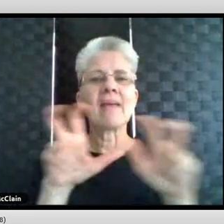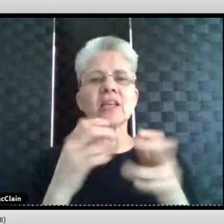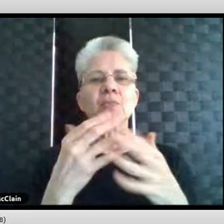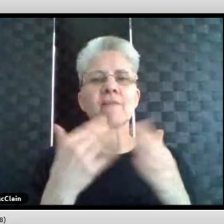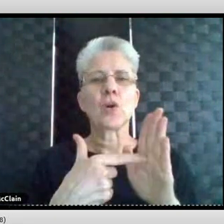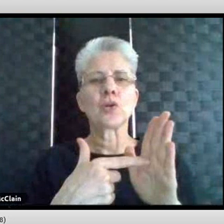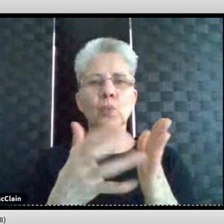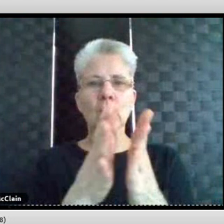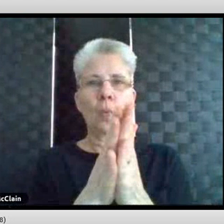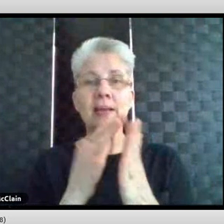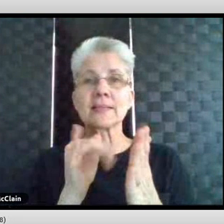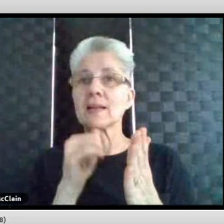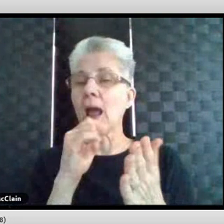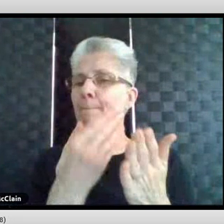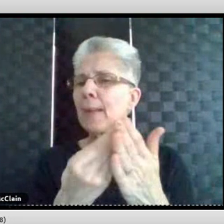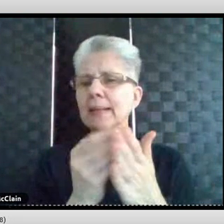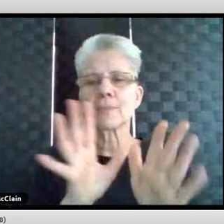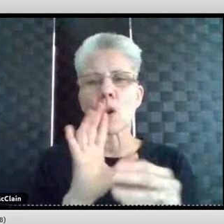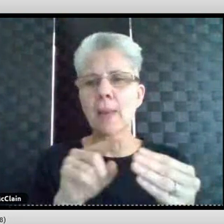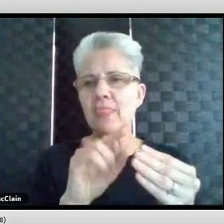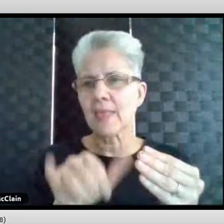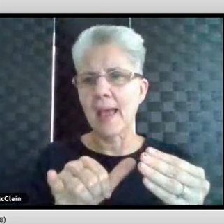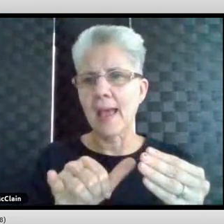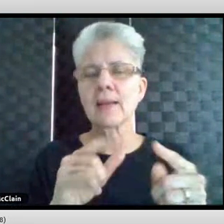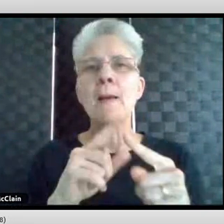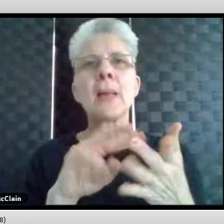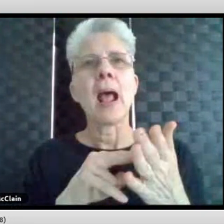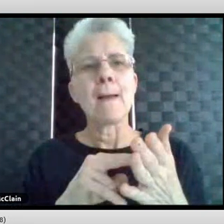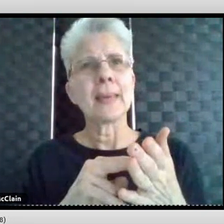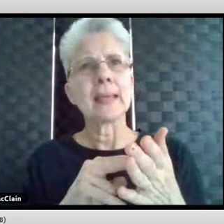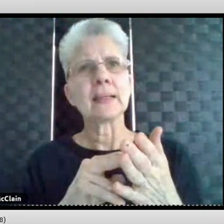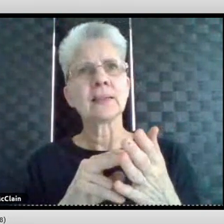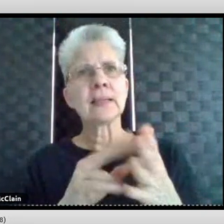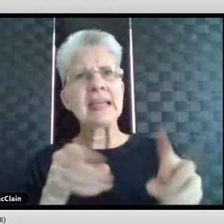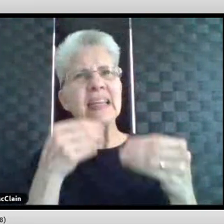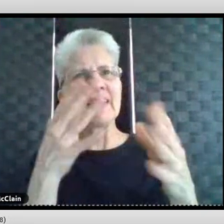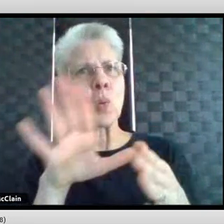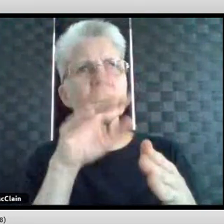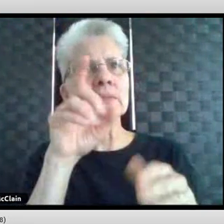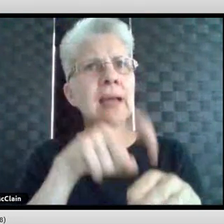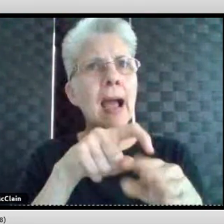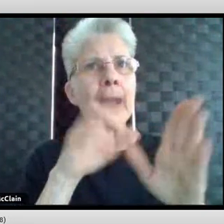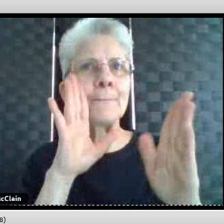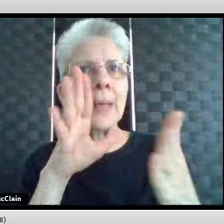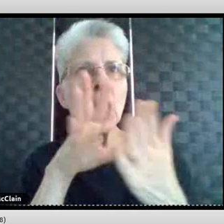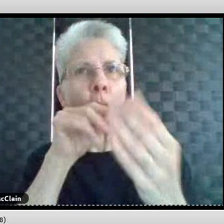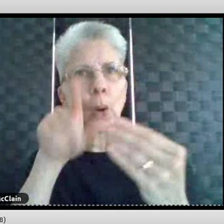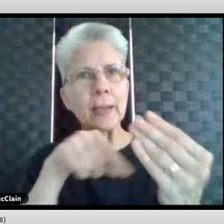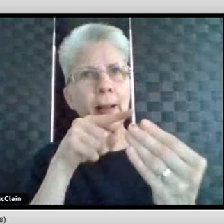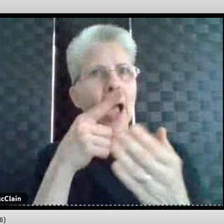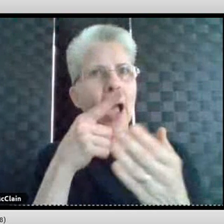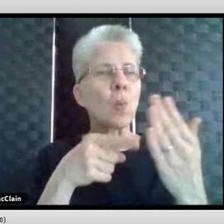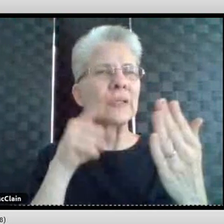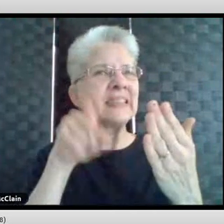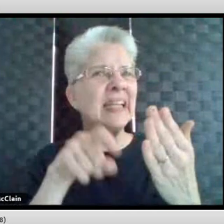and what I mean by that is not money. I mean invest your time in learning about what is needed,